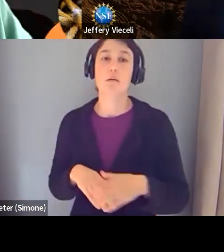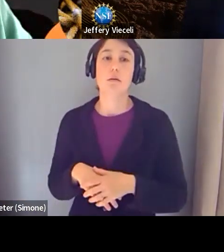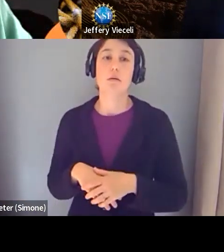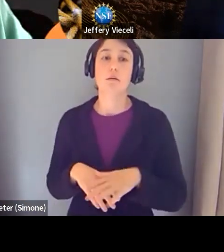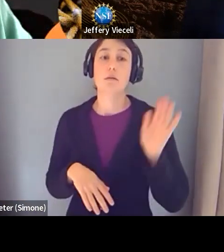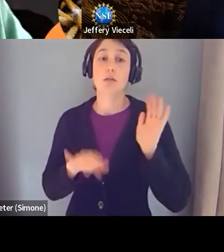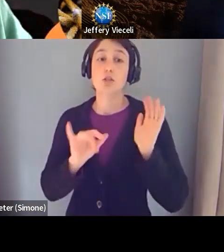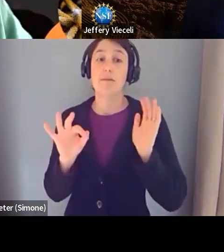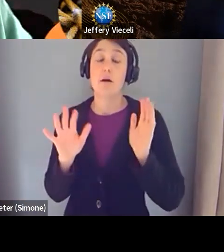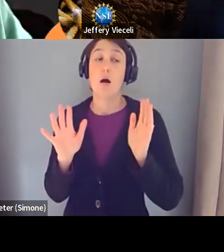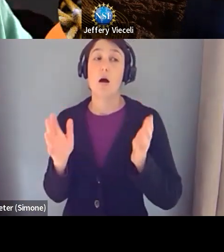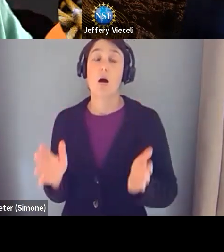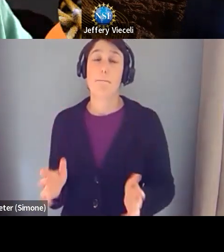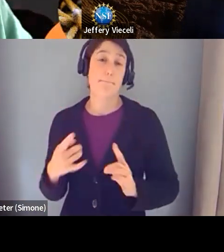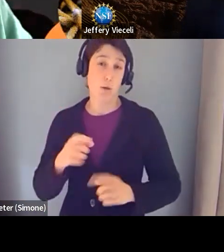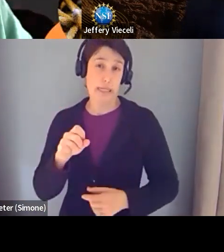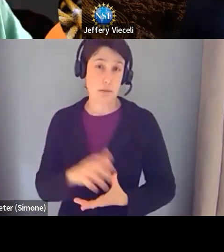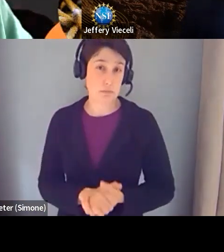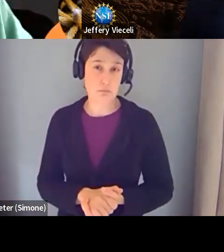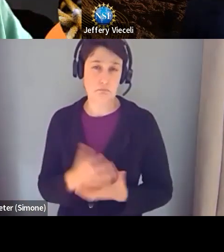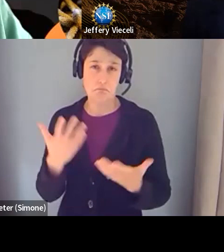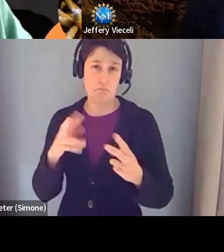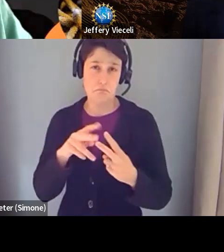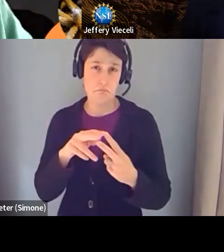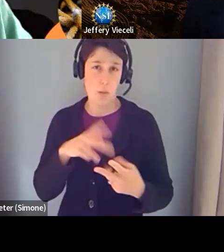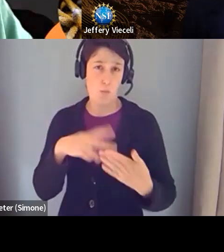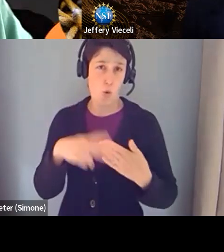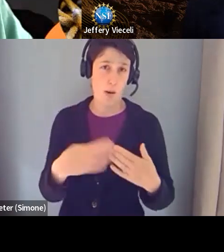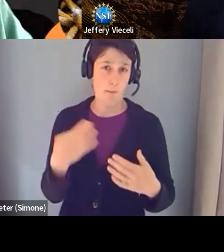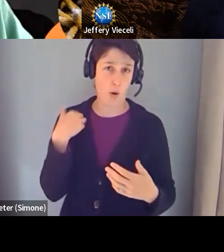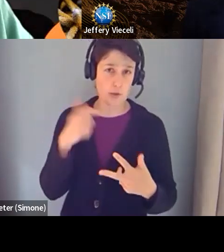Jeff Vieceli: Basically, yes, you can hear from either the program officer and/or the grants officer.